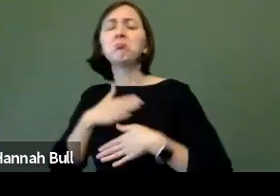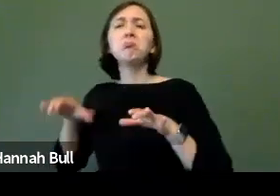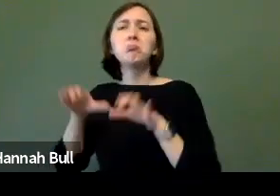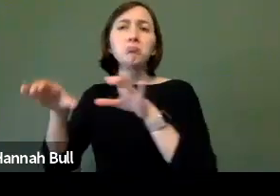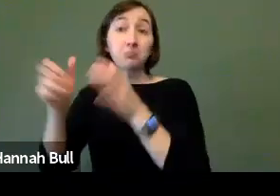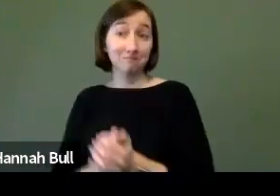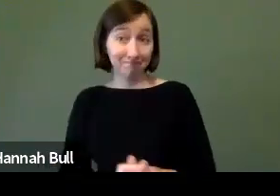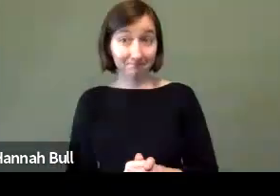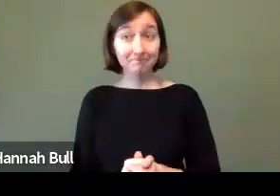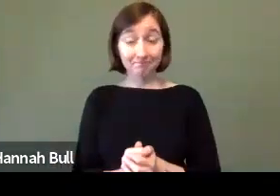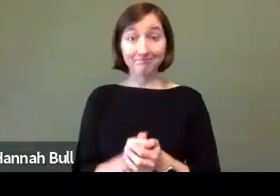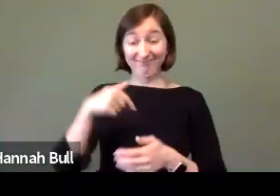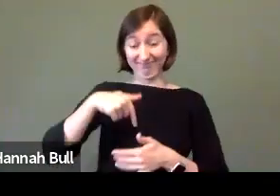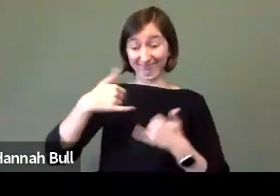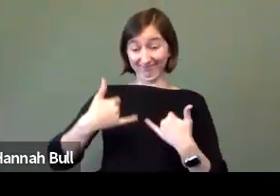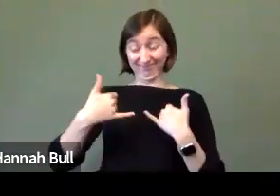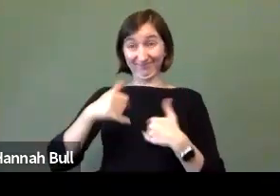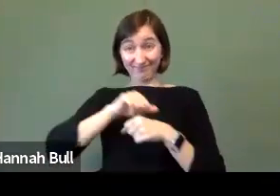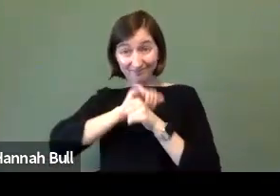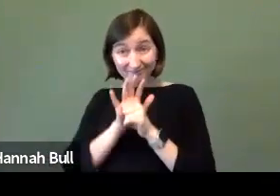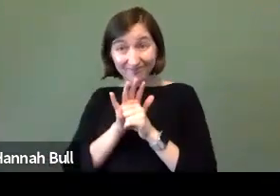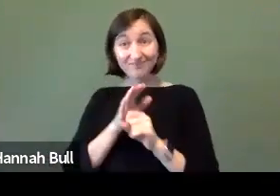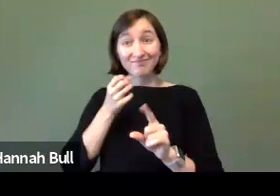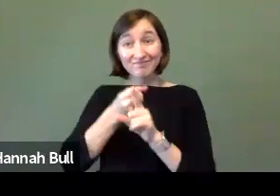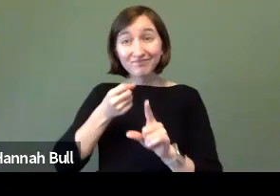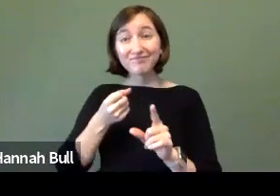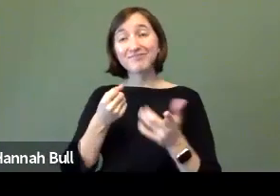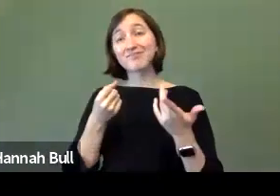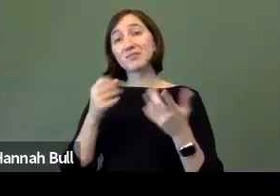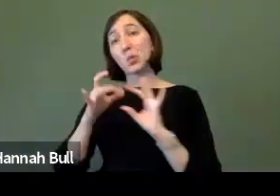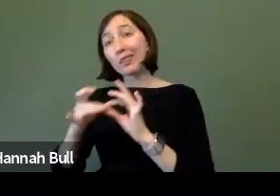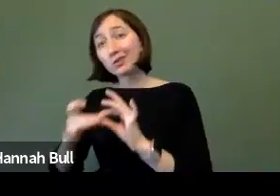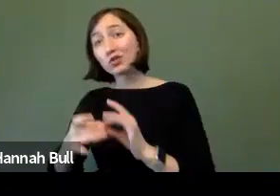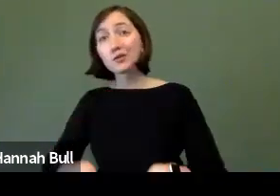can really impact our relationships and impact our enjoyment of things